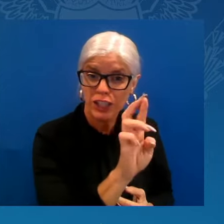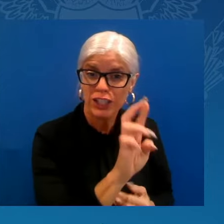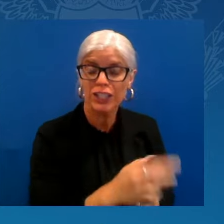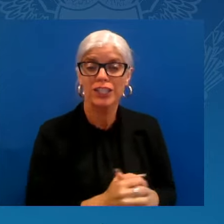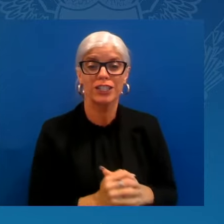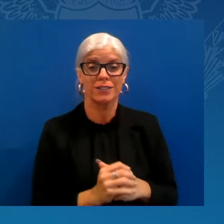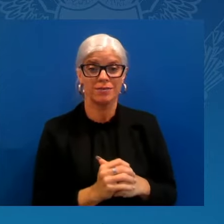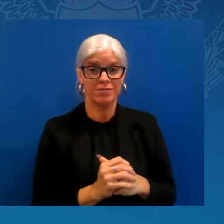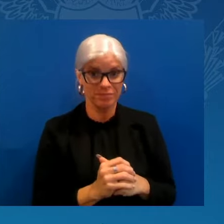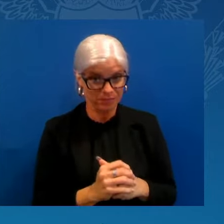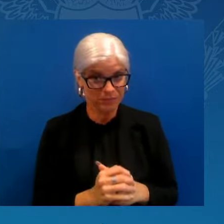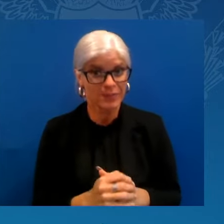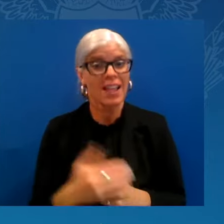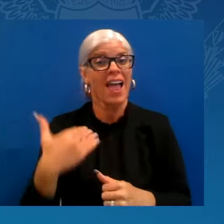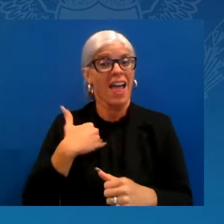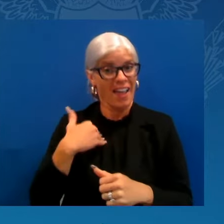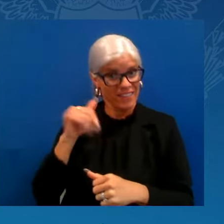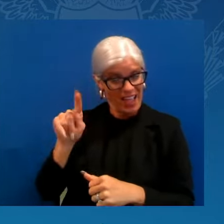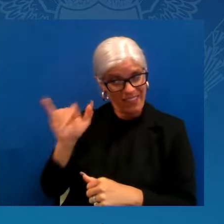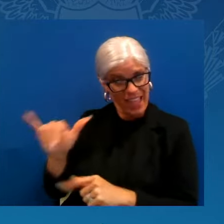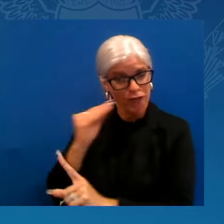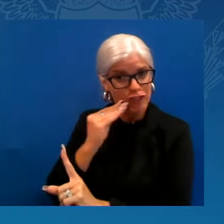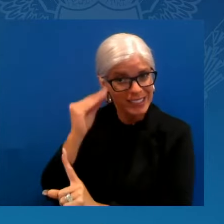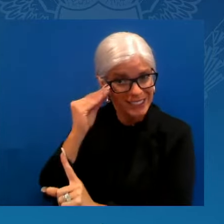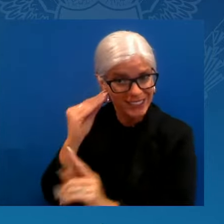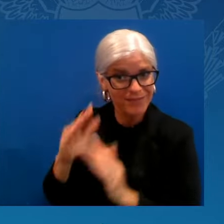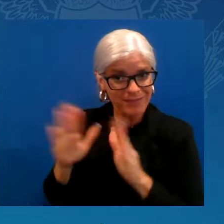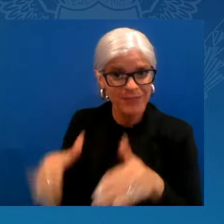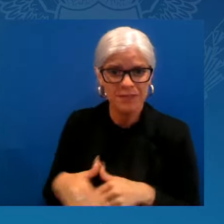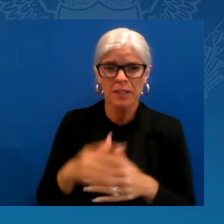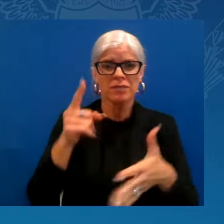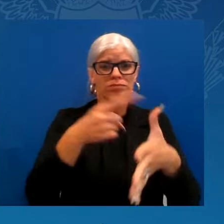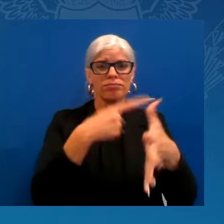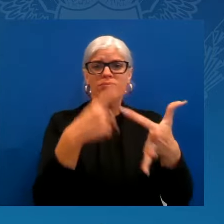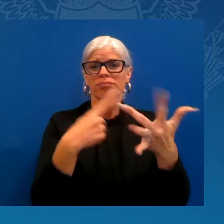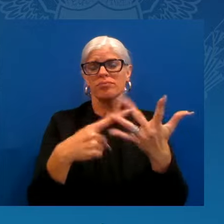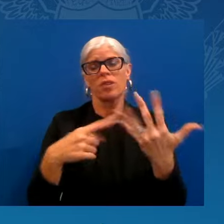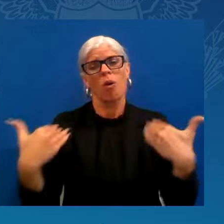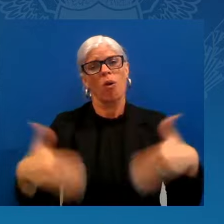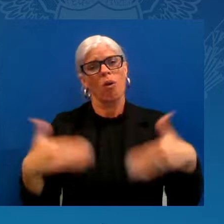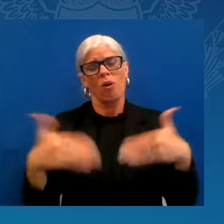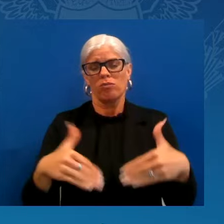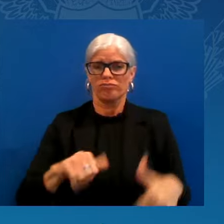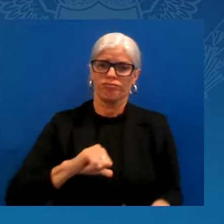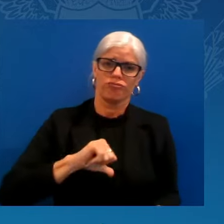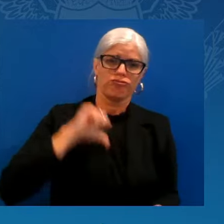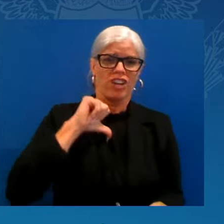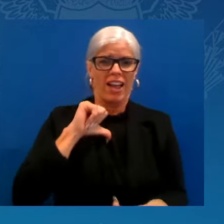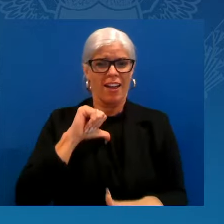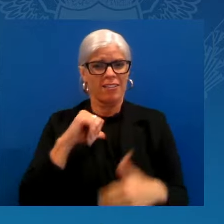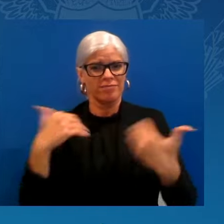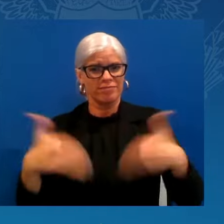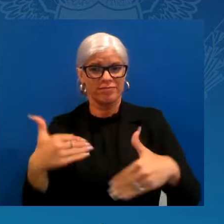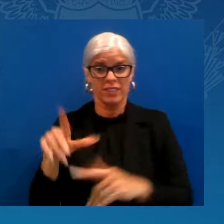All of which are a great source of pride for Doug and me and our entire family as I know it is